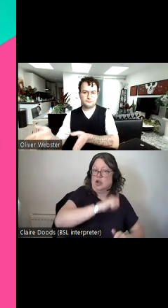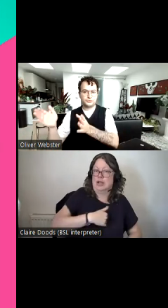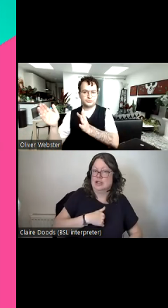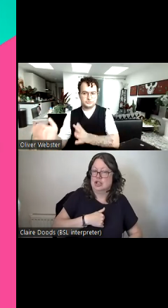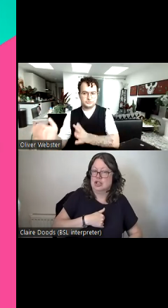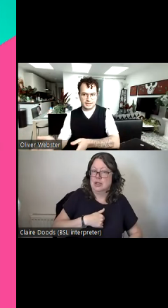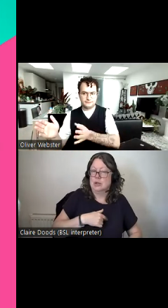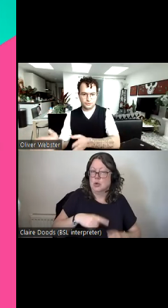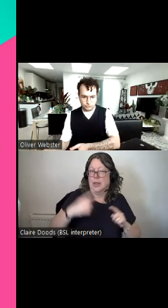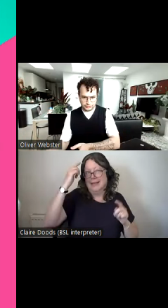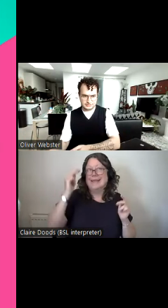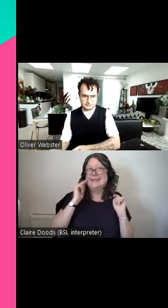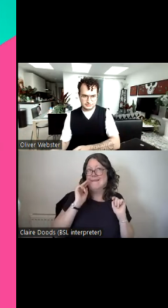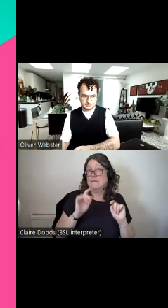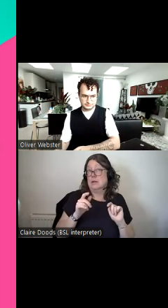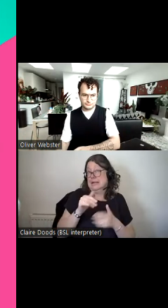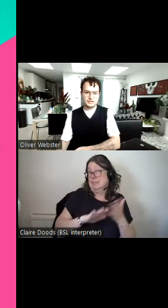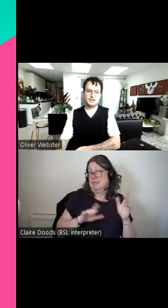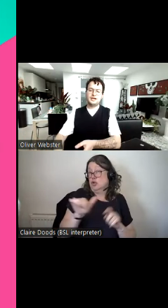for your deaf audiences.